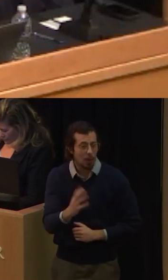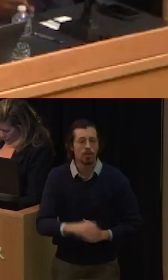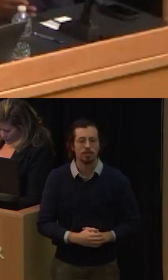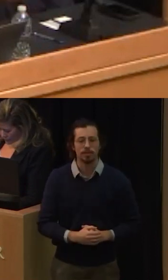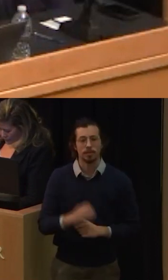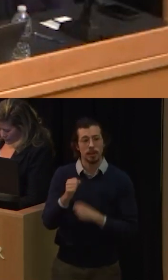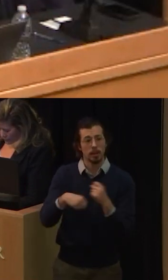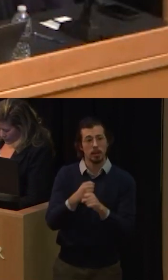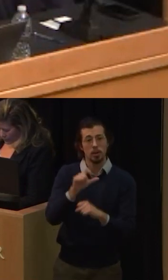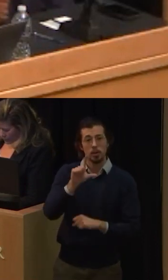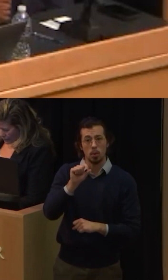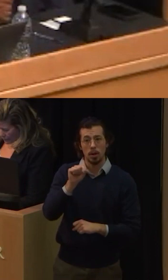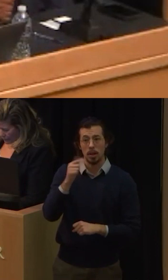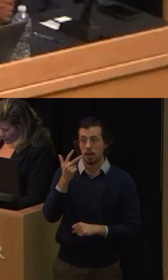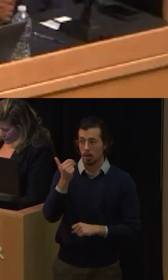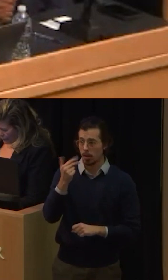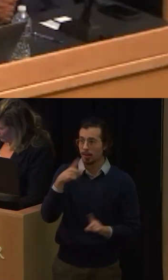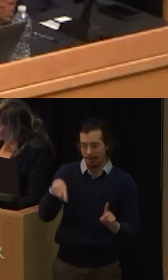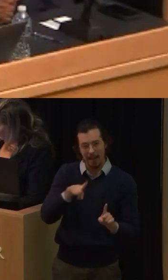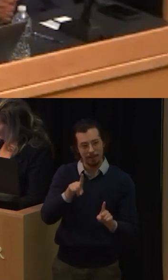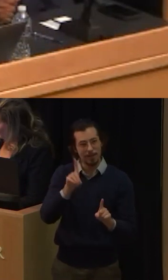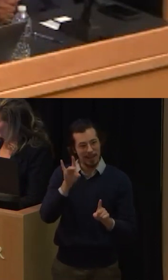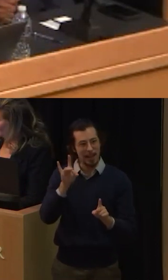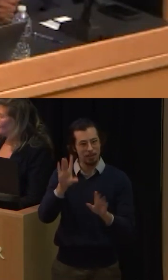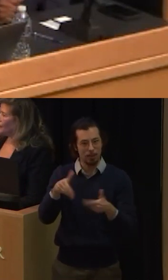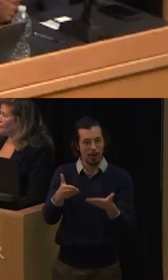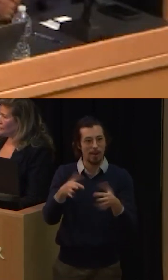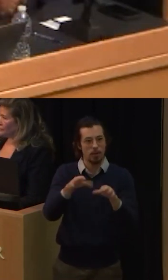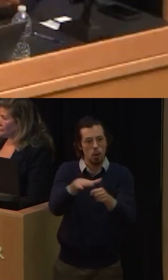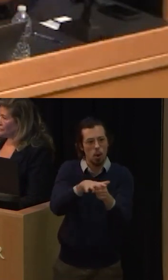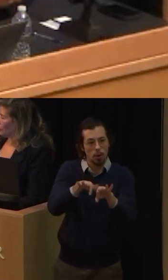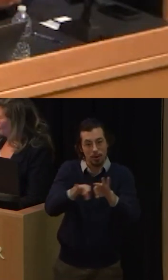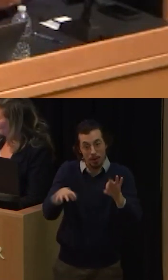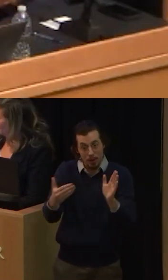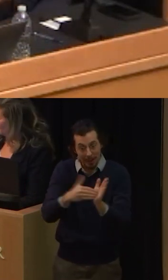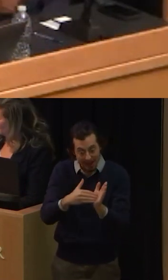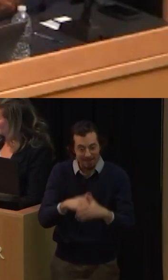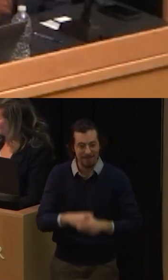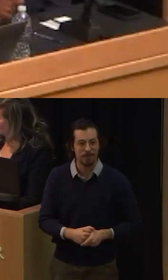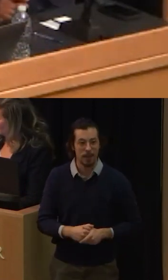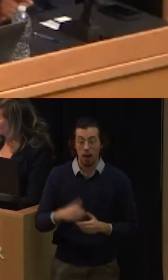in 2013, they actually did bring back the local diploma. Part of the reason why graduation rates in Rochester